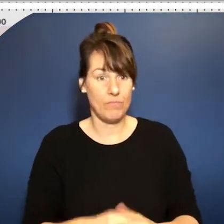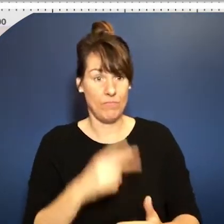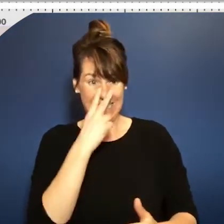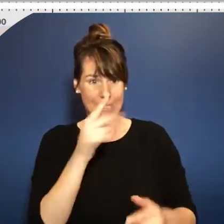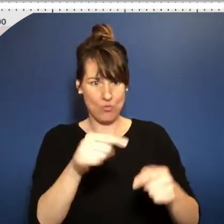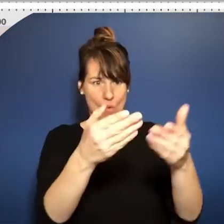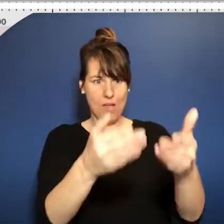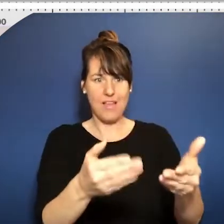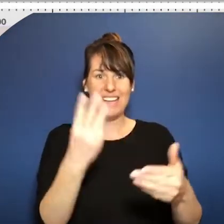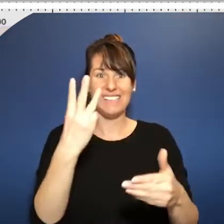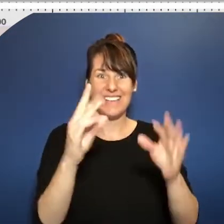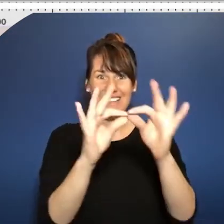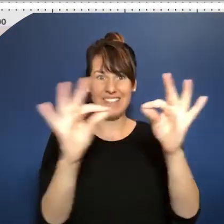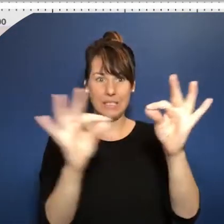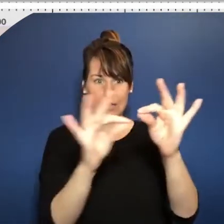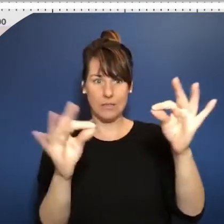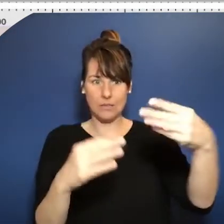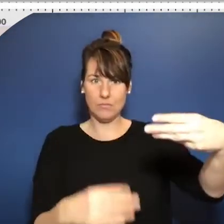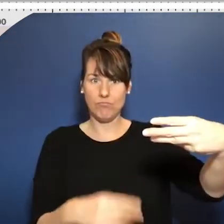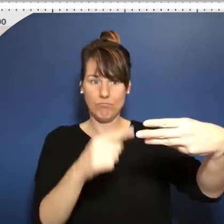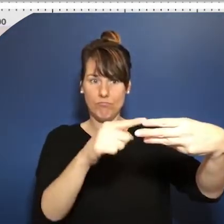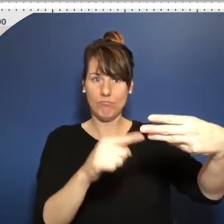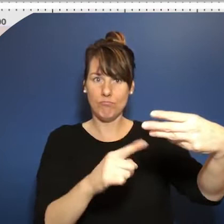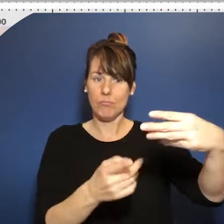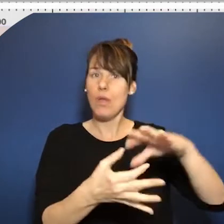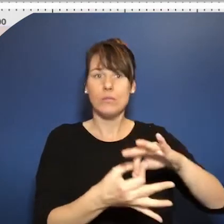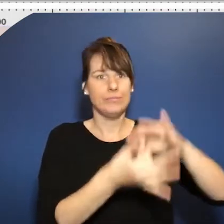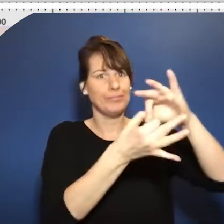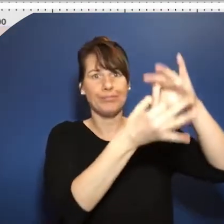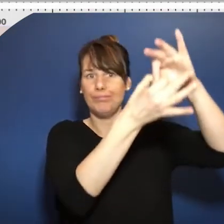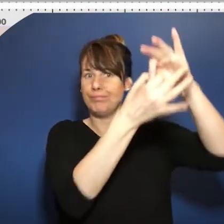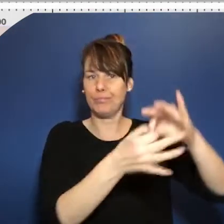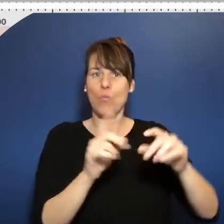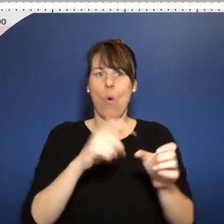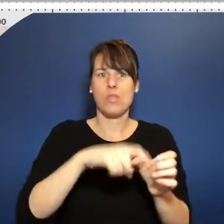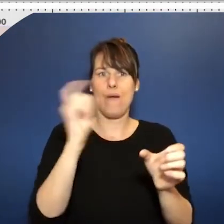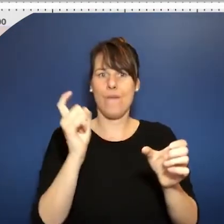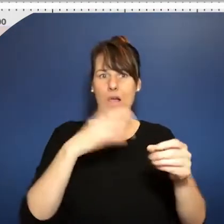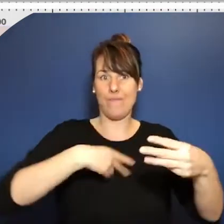Now what I see here is three tiers which are independent from each other.